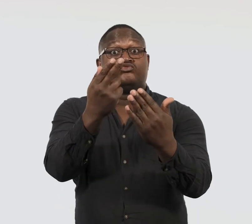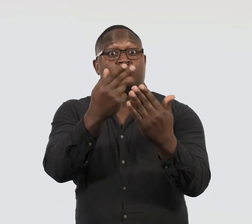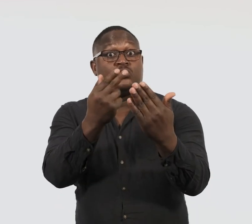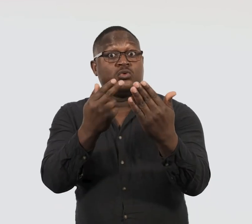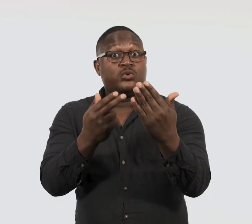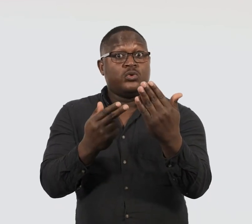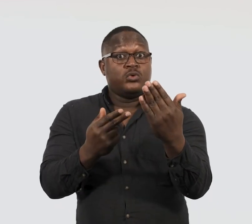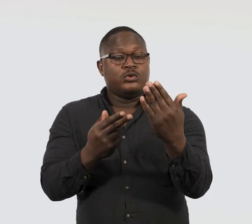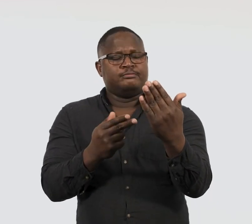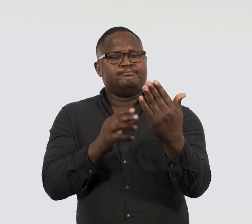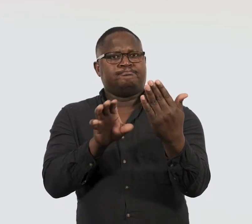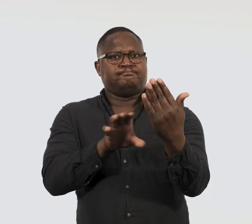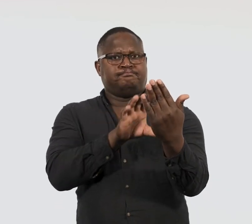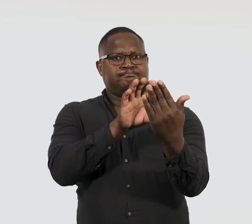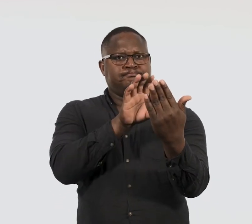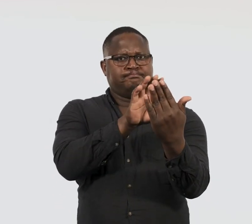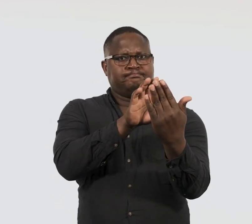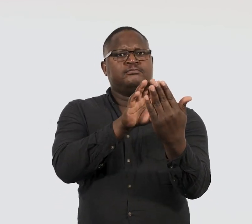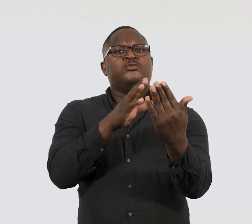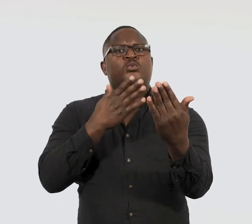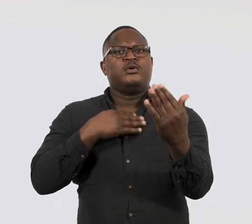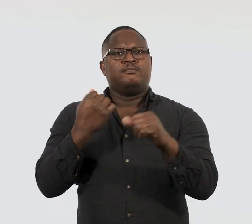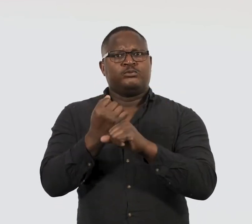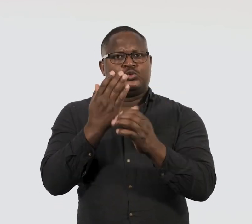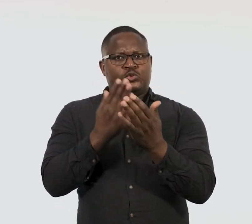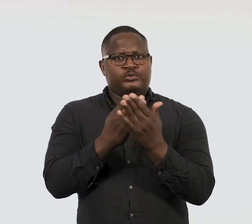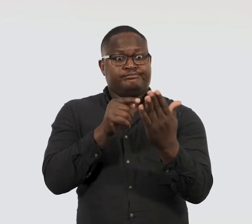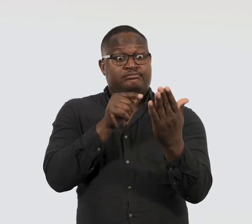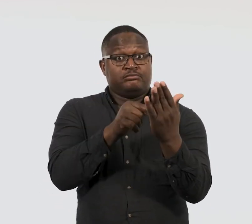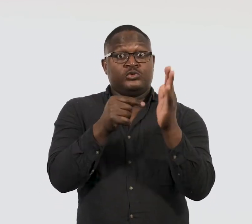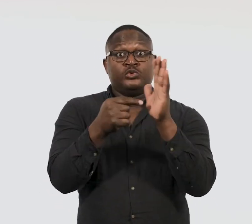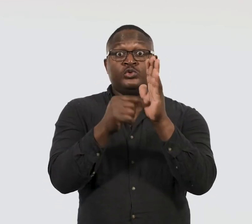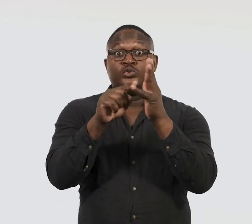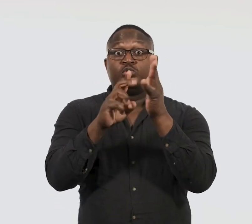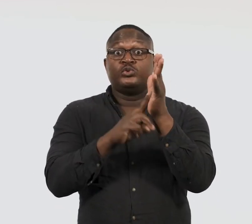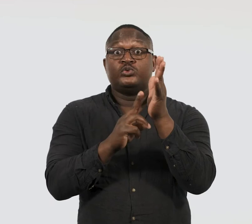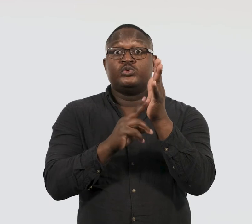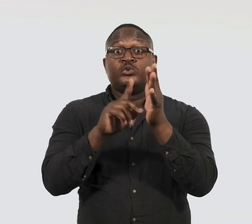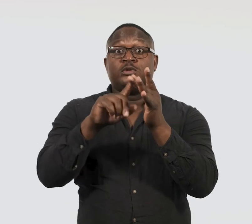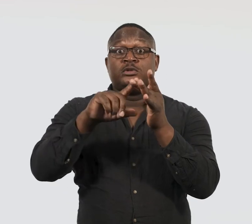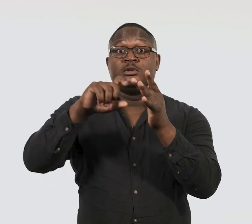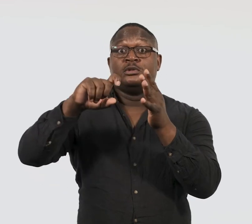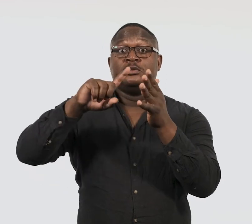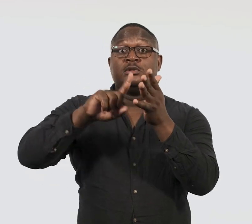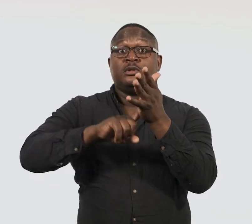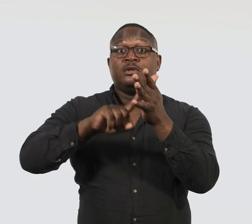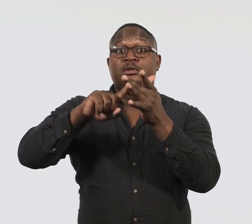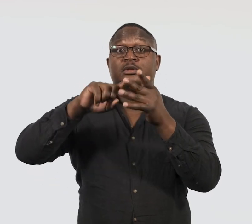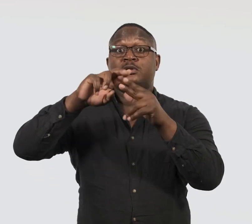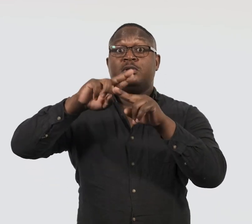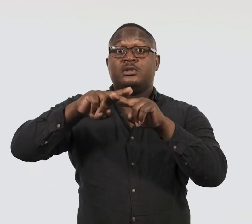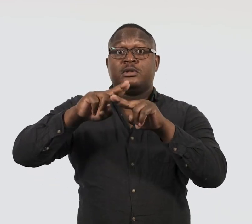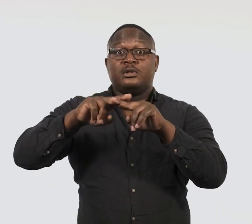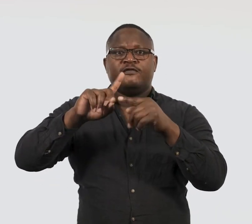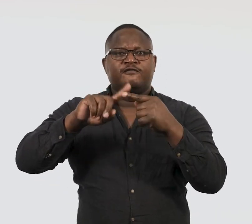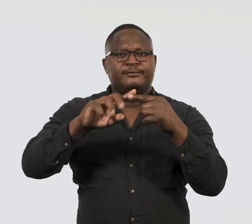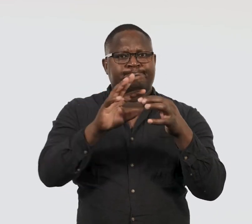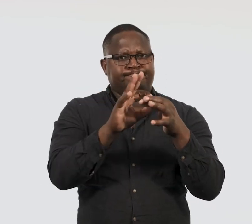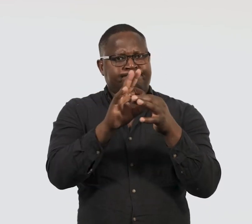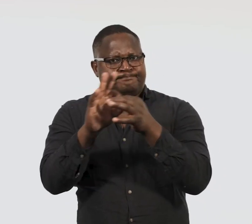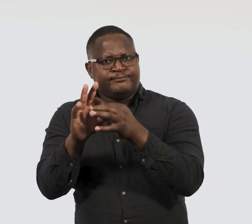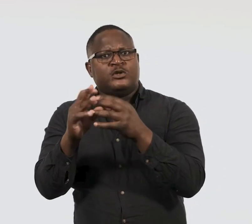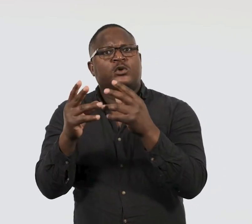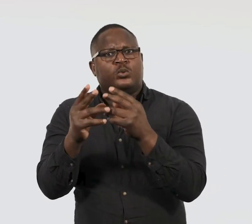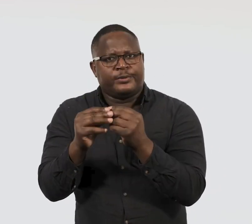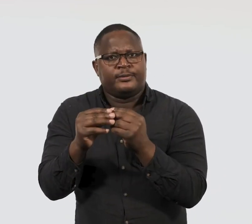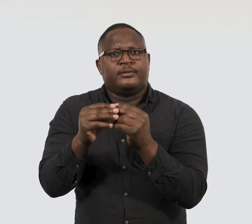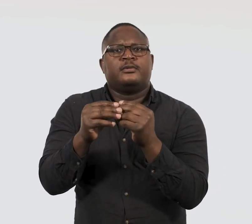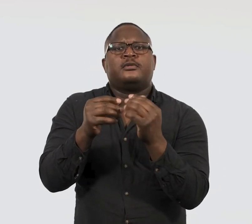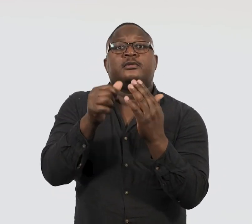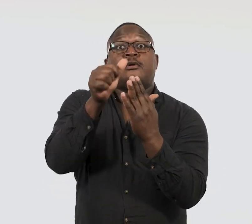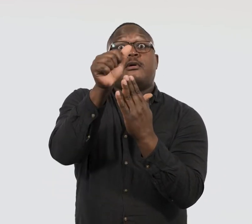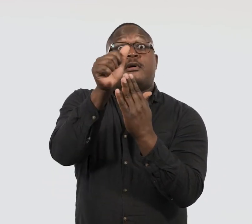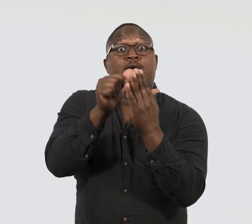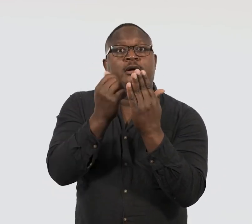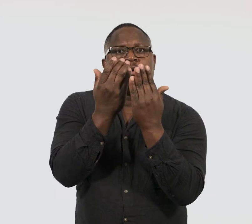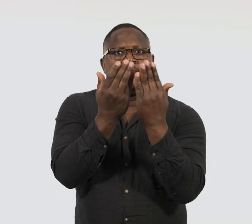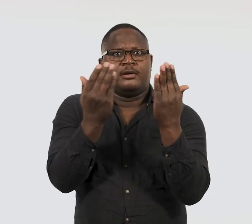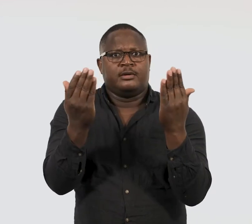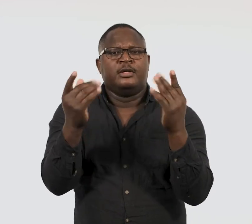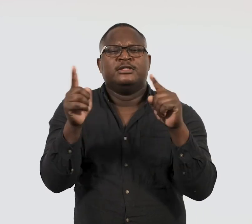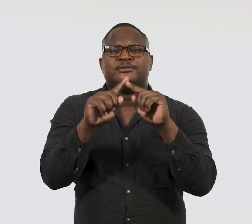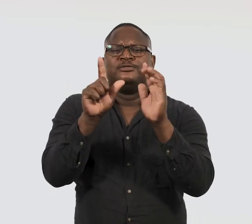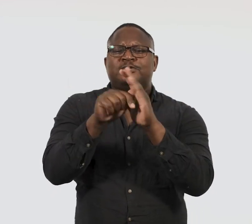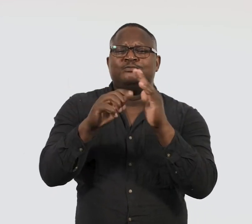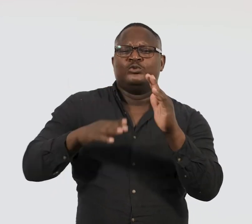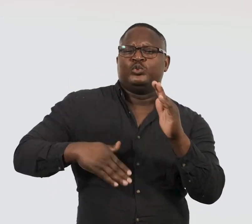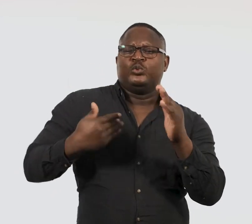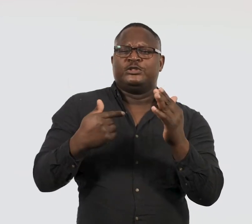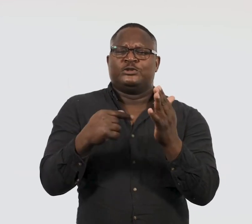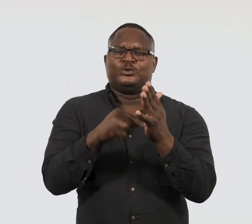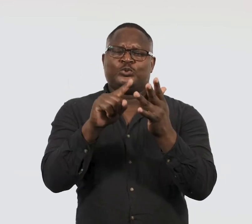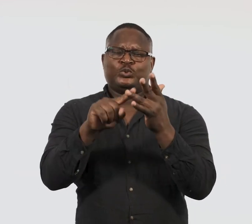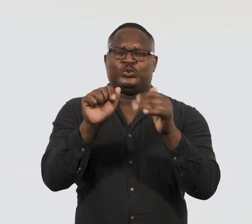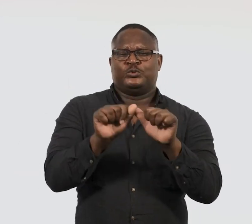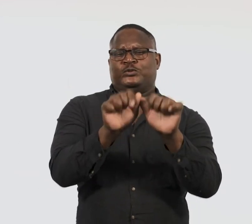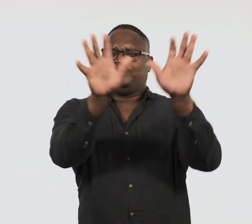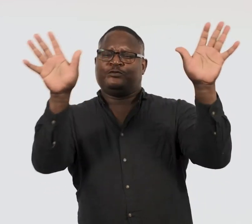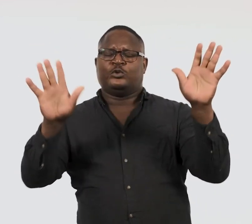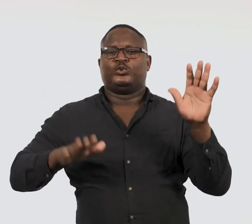Wanting to visually connect Tunnicliffe to the Art Gallery without it being too obvious,